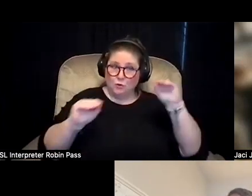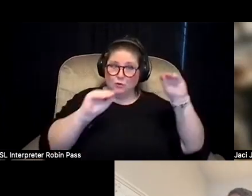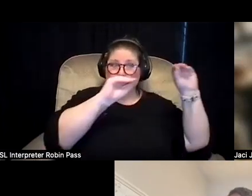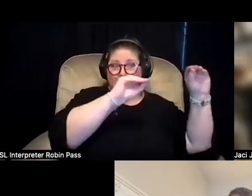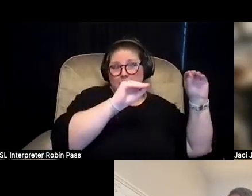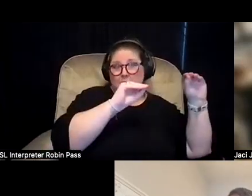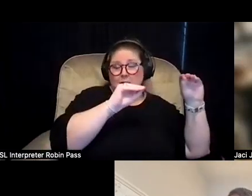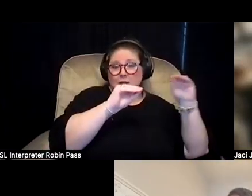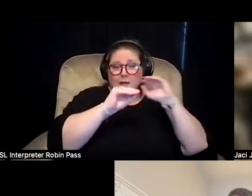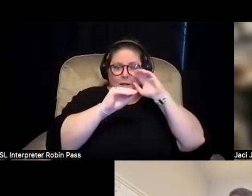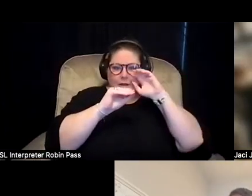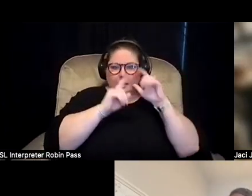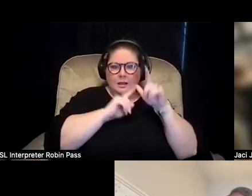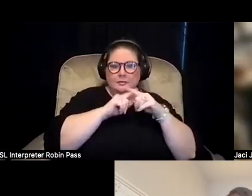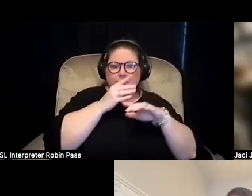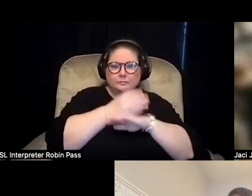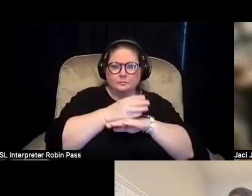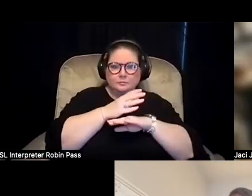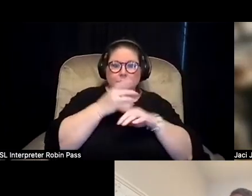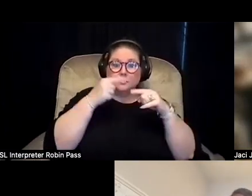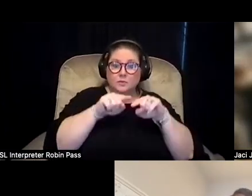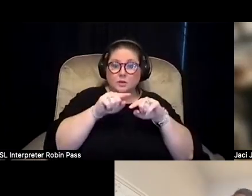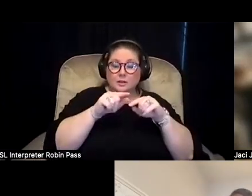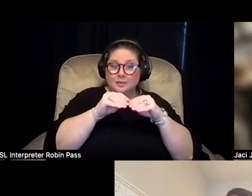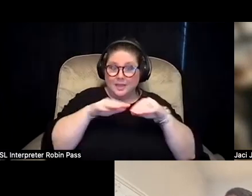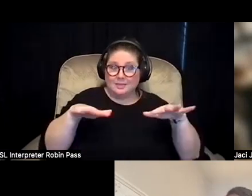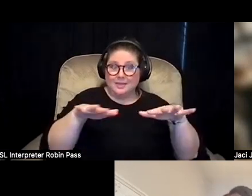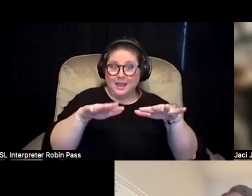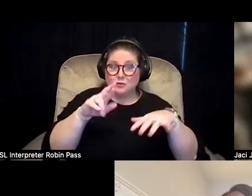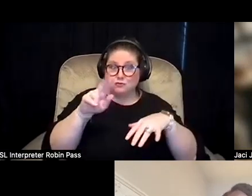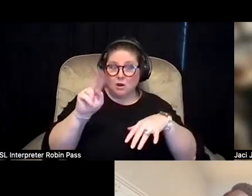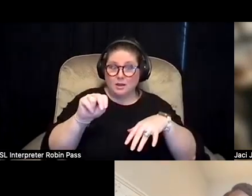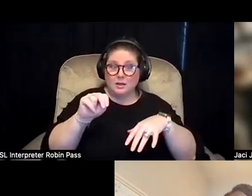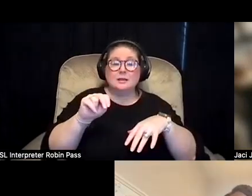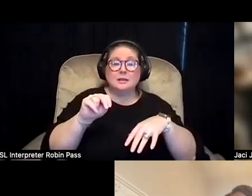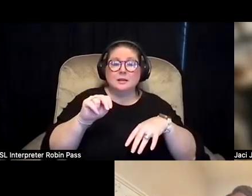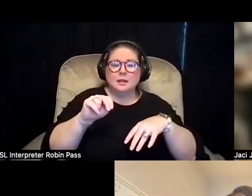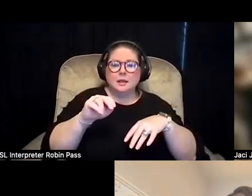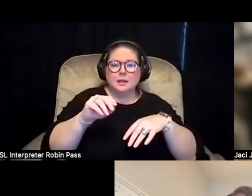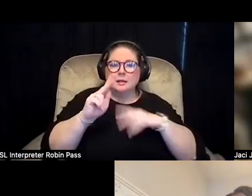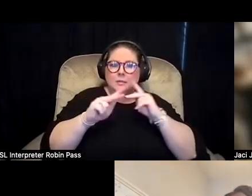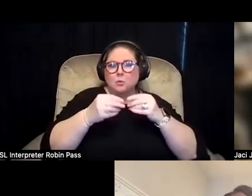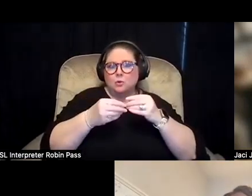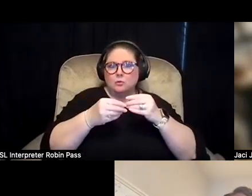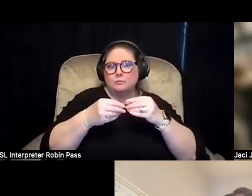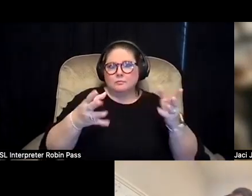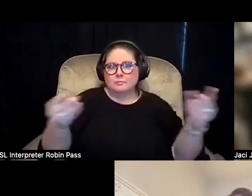after during the oklahoma land run land was being given away and people could set a plot and get